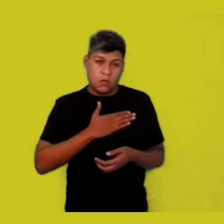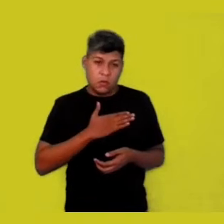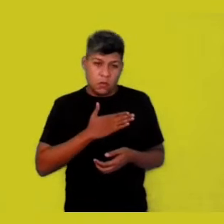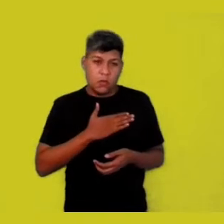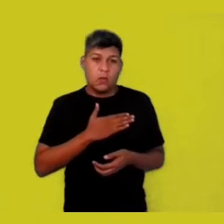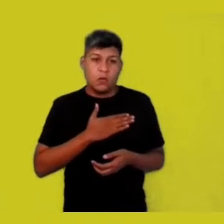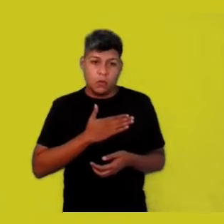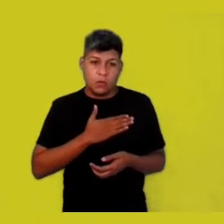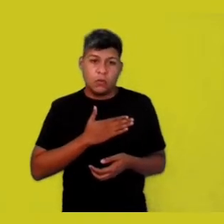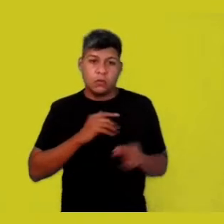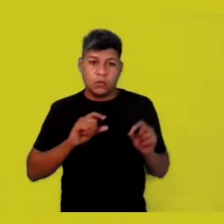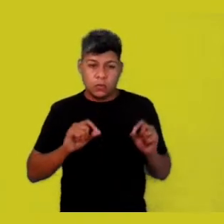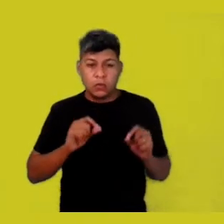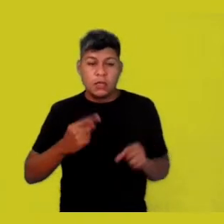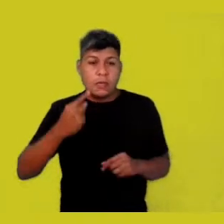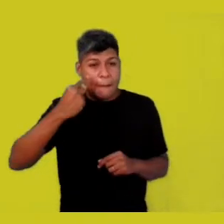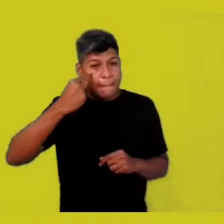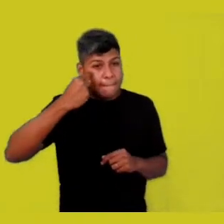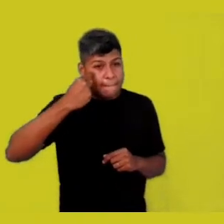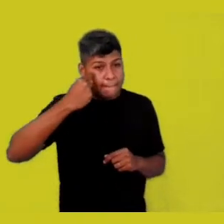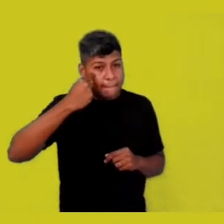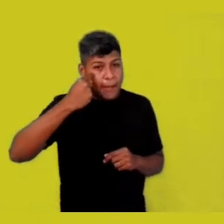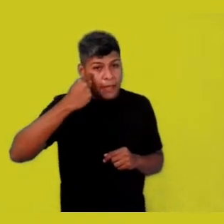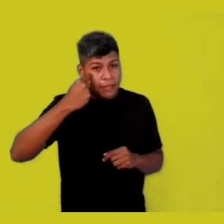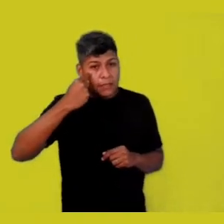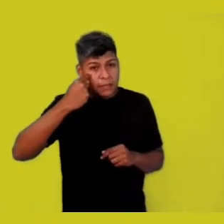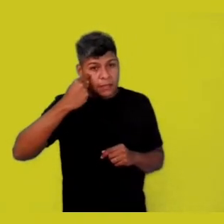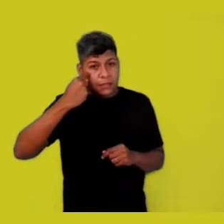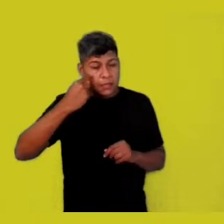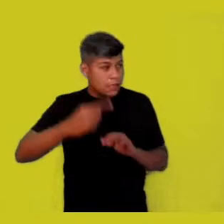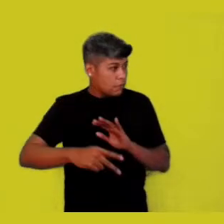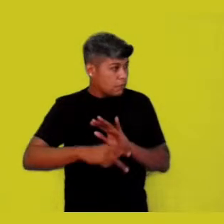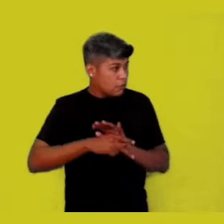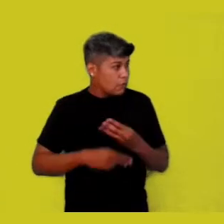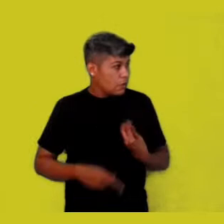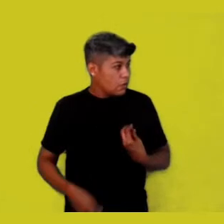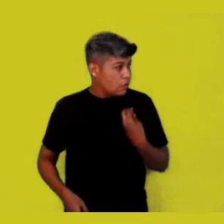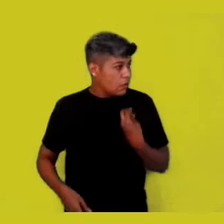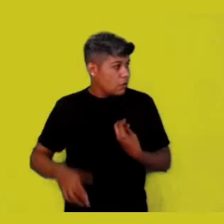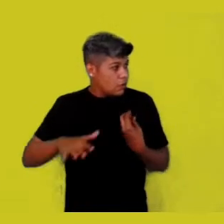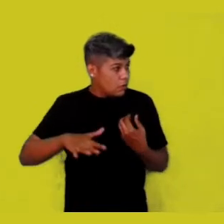of thinking the place of the scene as a place where the act...